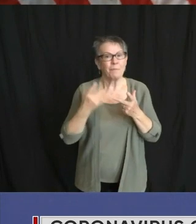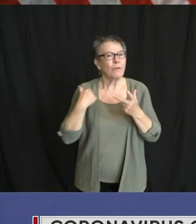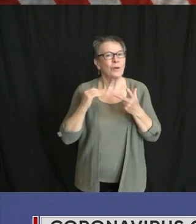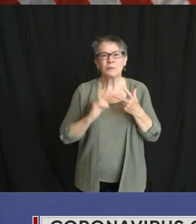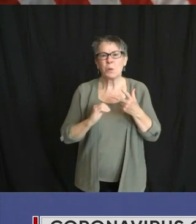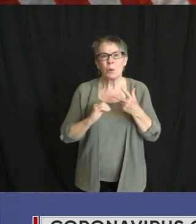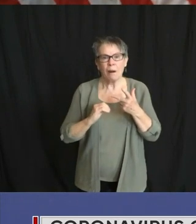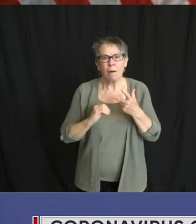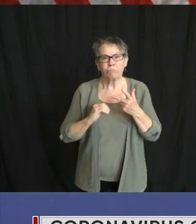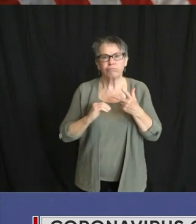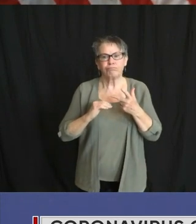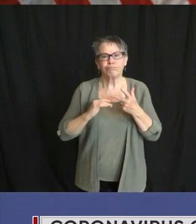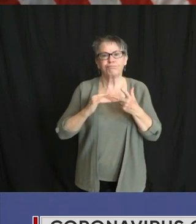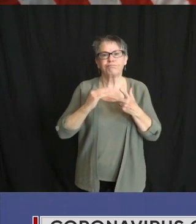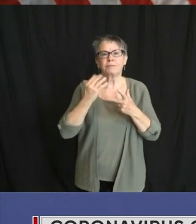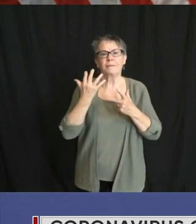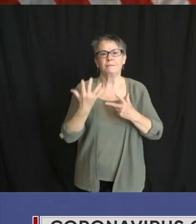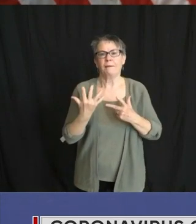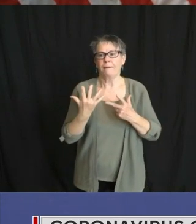JUDY, I AM NOT SURE YOU WENT